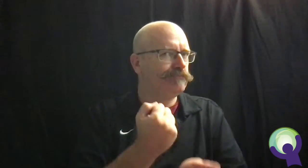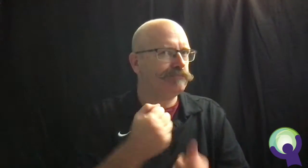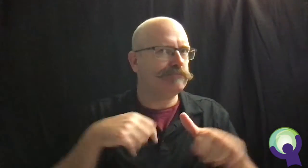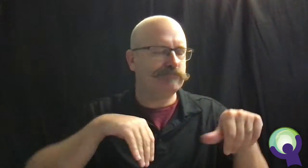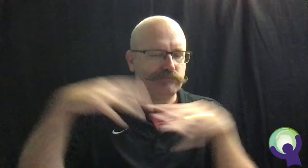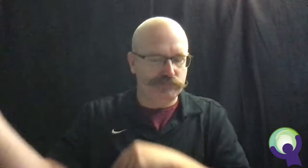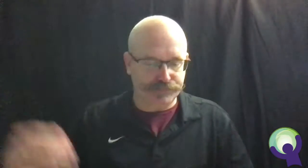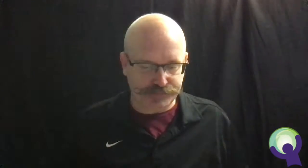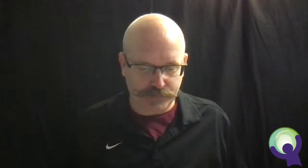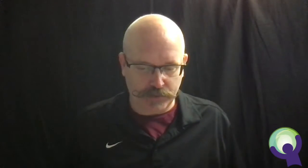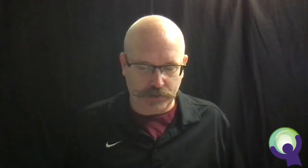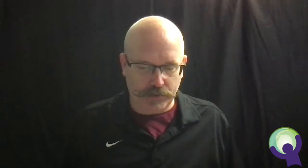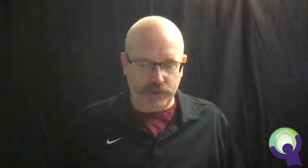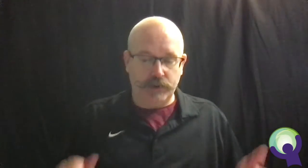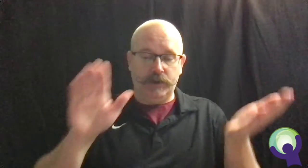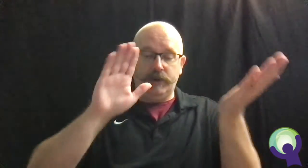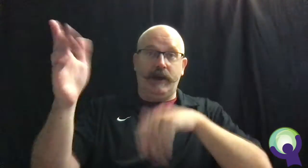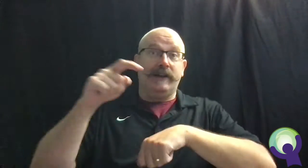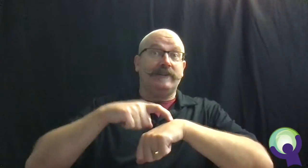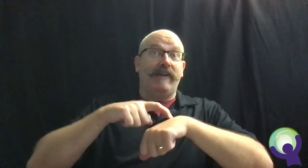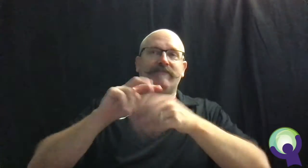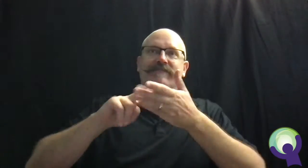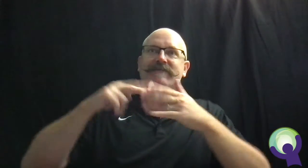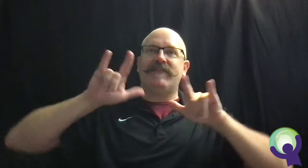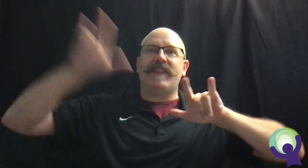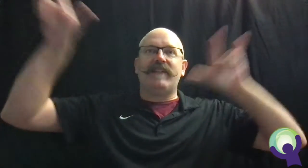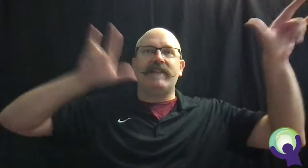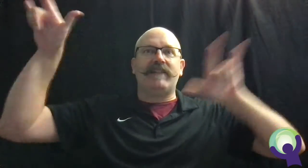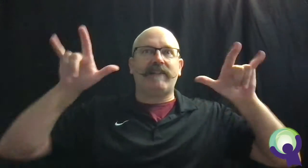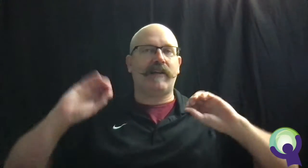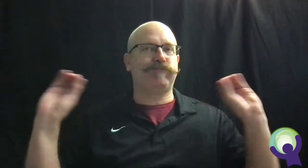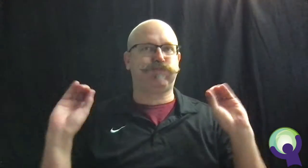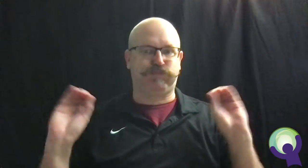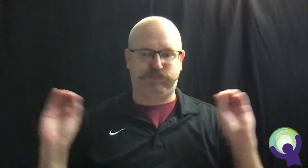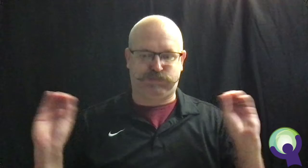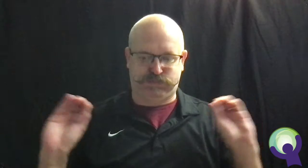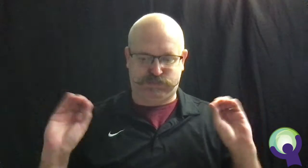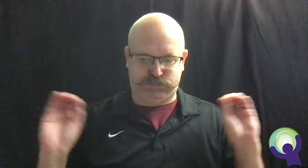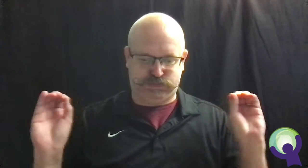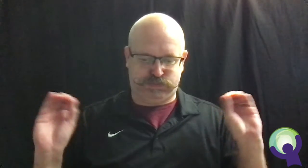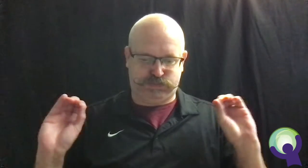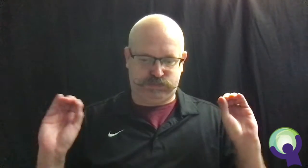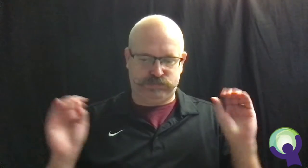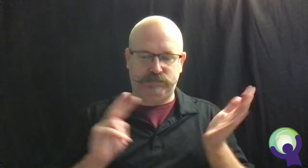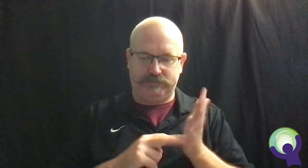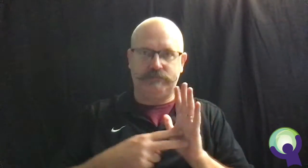"Dead time," Dad says. "Almost no flights coming in or going out."